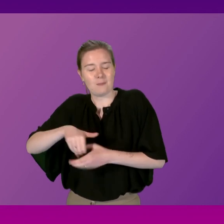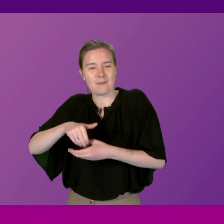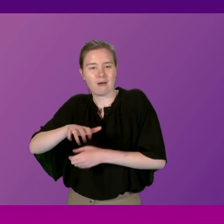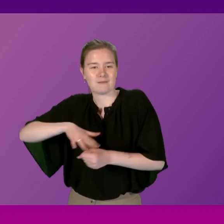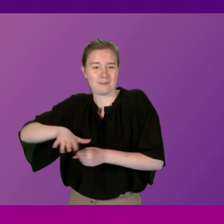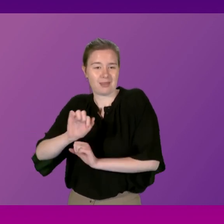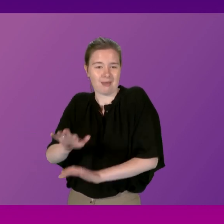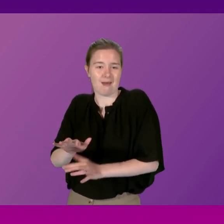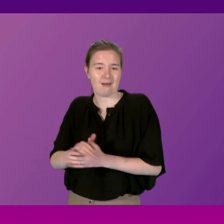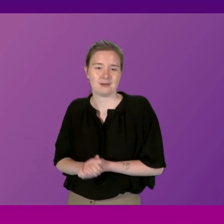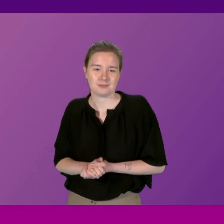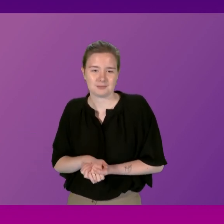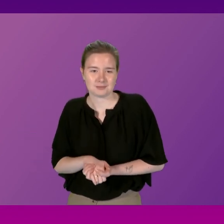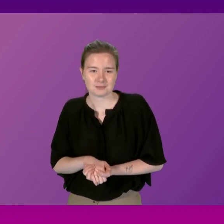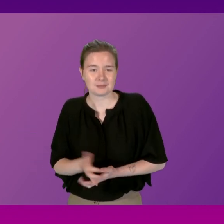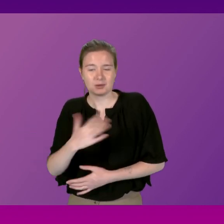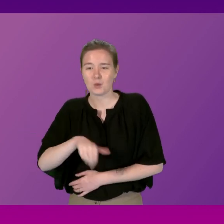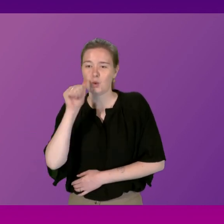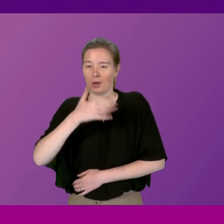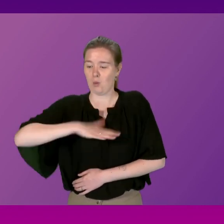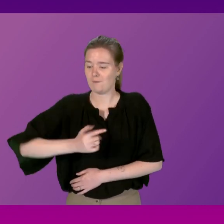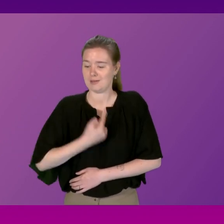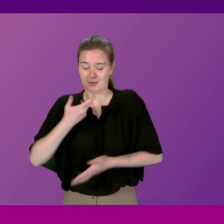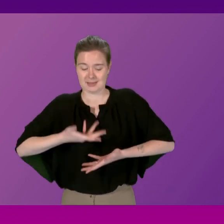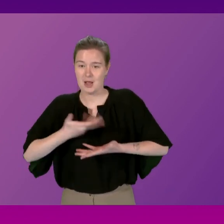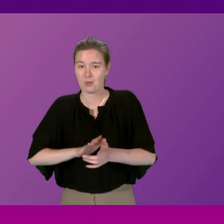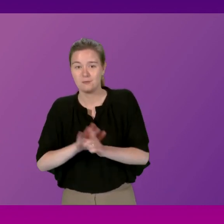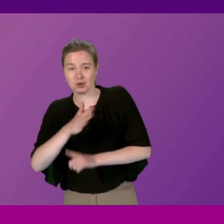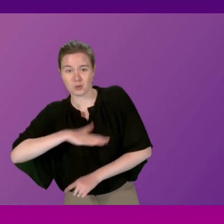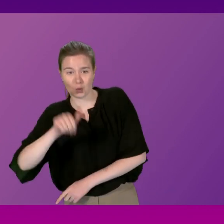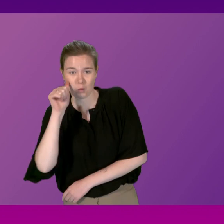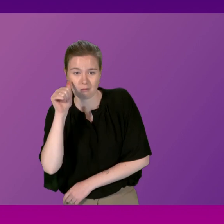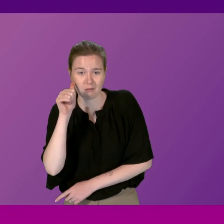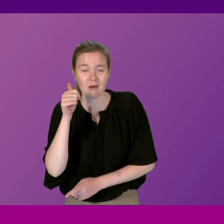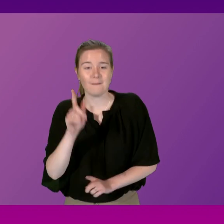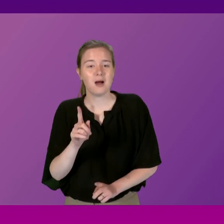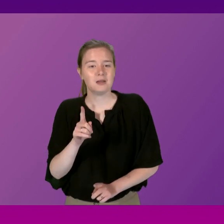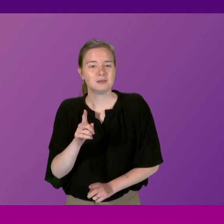We all know what we want for ourselves now and in our futures, but we should be looking